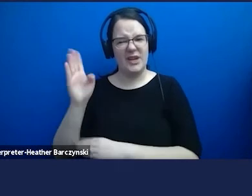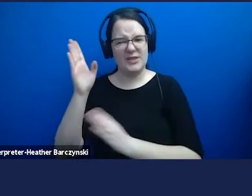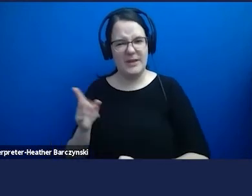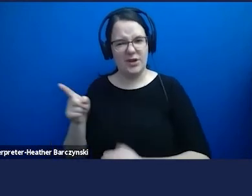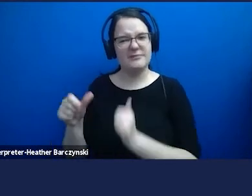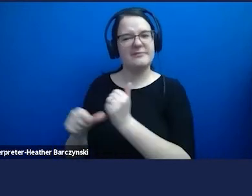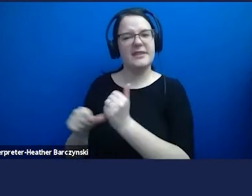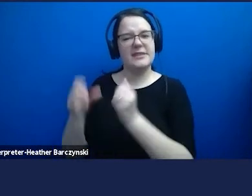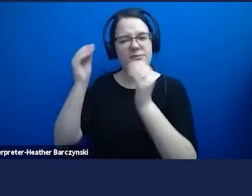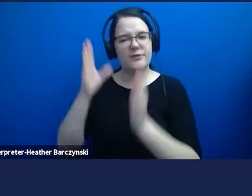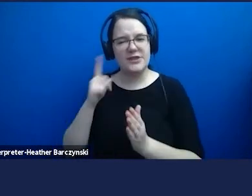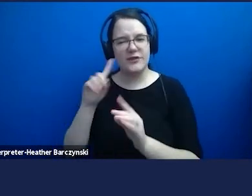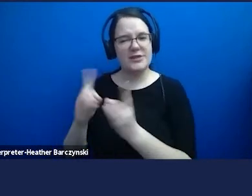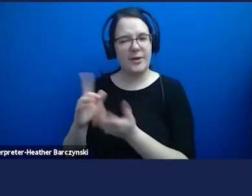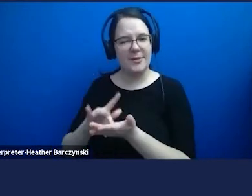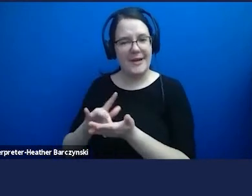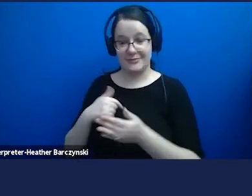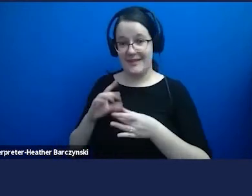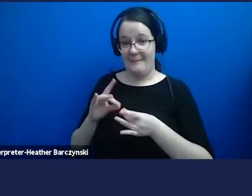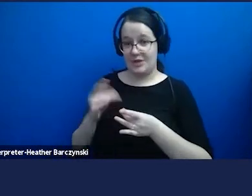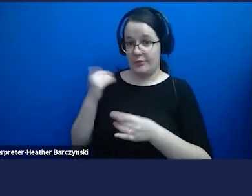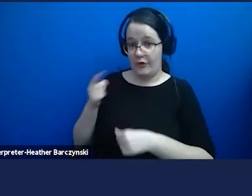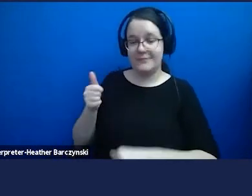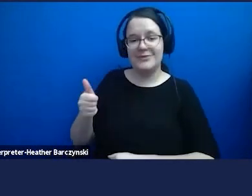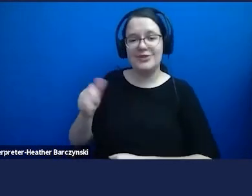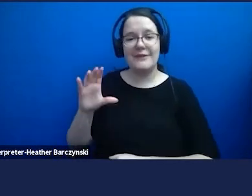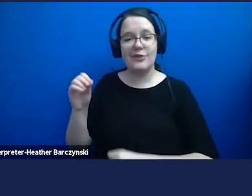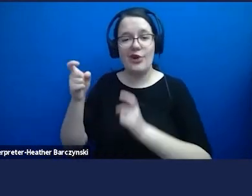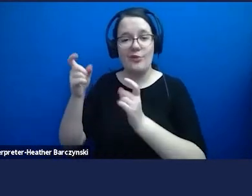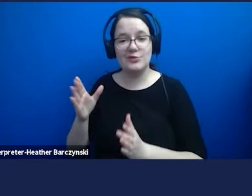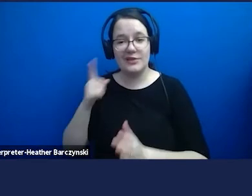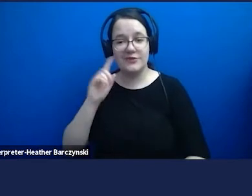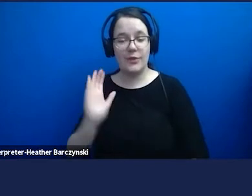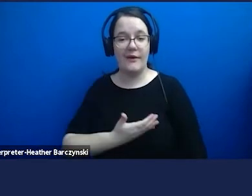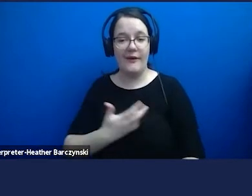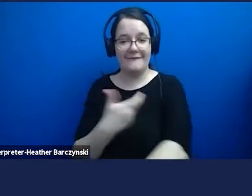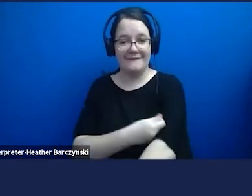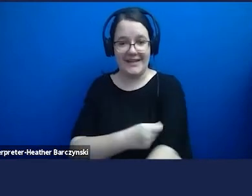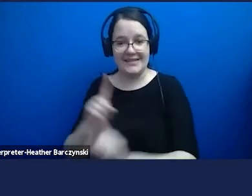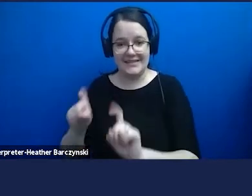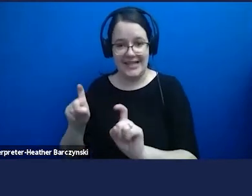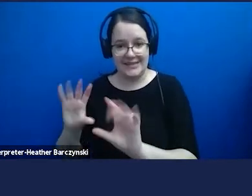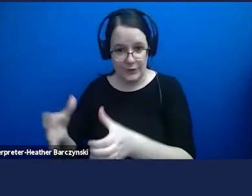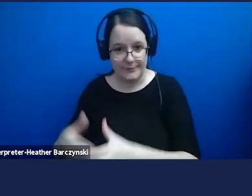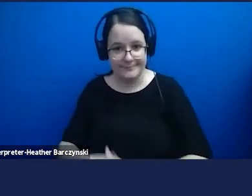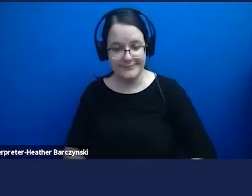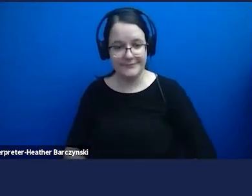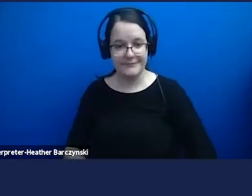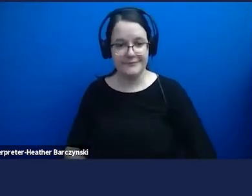as i mentioned previously she is the co-director of our vaccine testing unit with dr falsey and